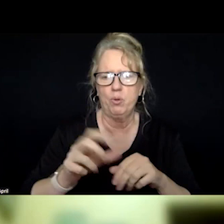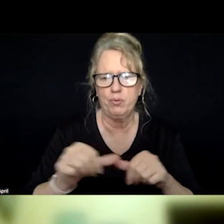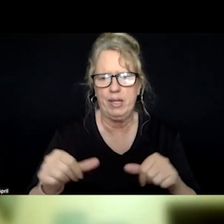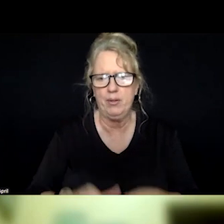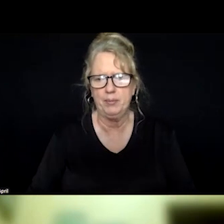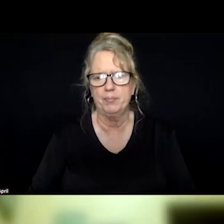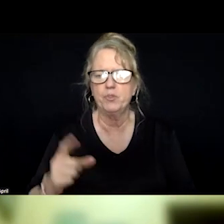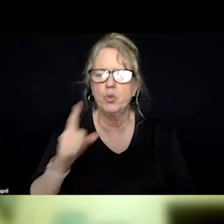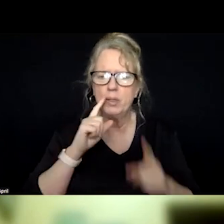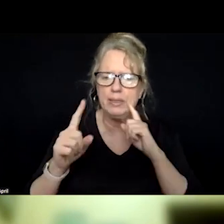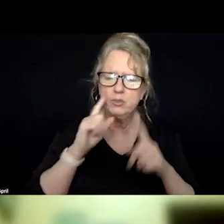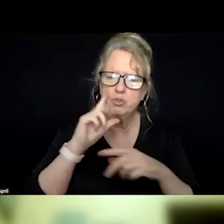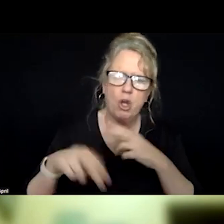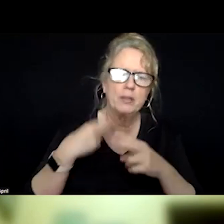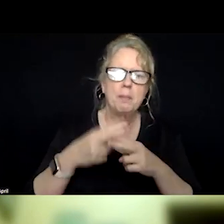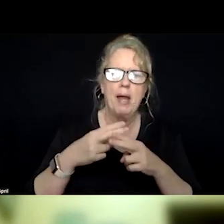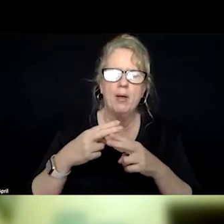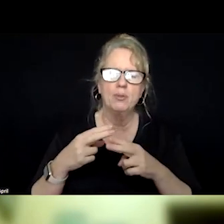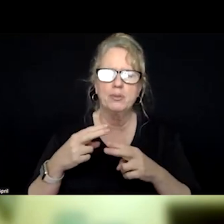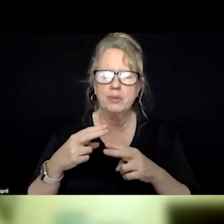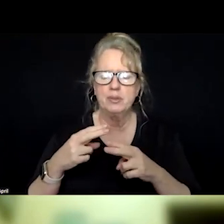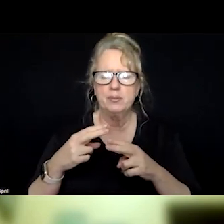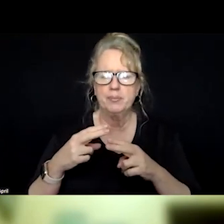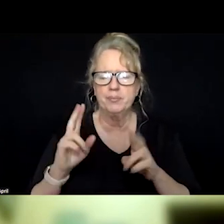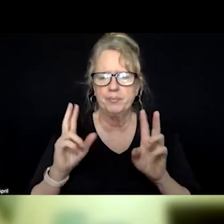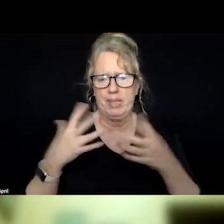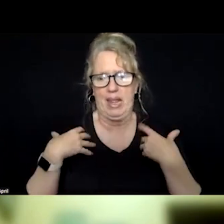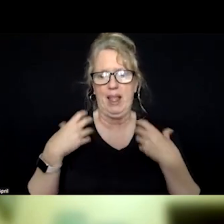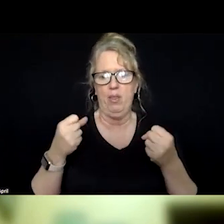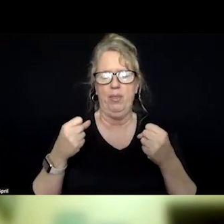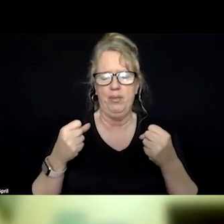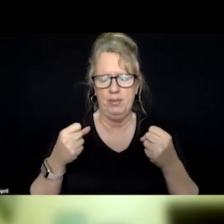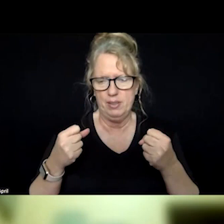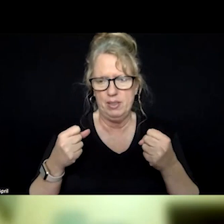HE TALKS A BIT ABOUT TELEHEALTH AS A CRITICAL PLAYER IN THE